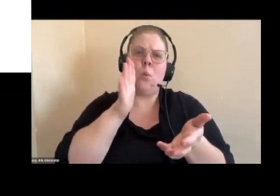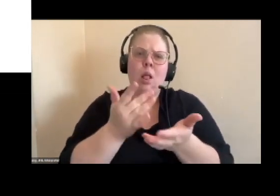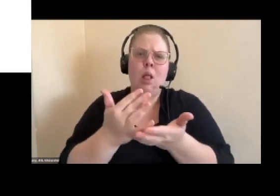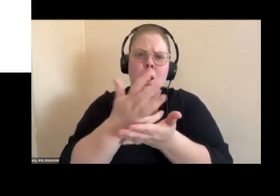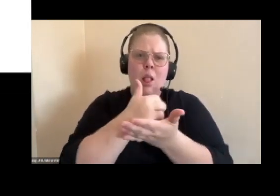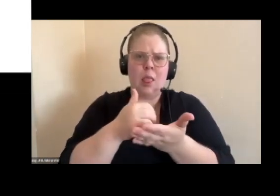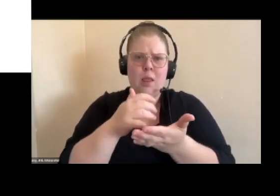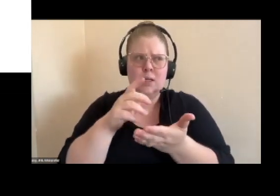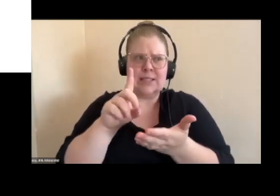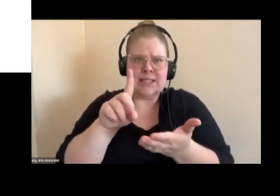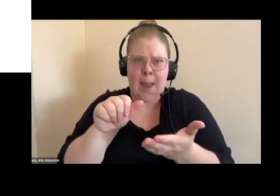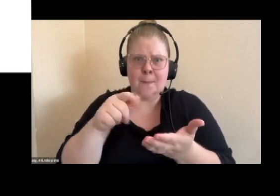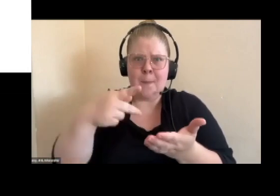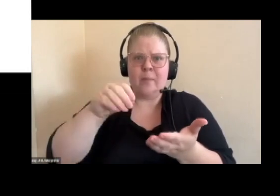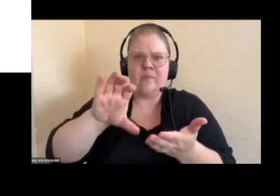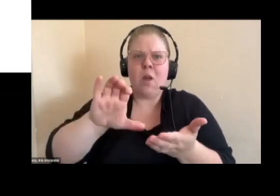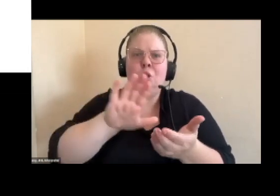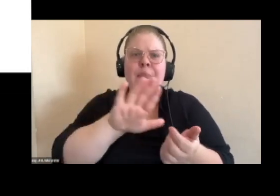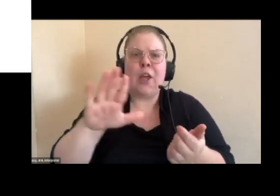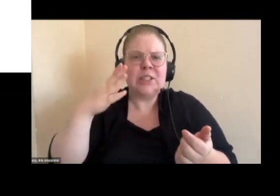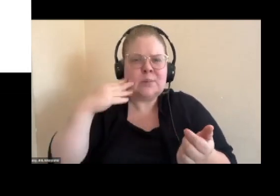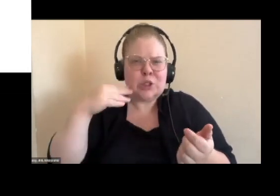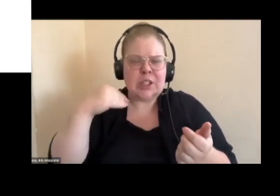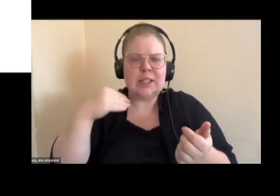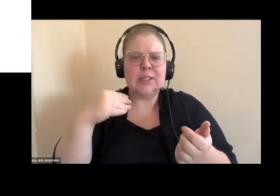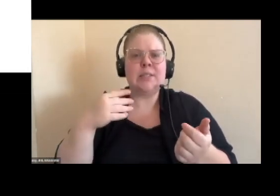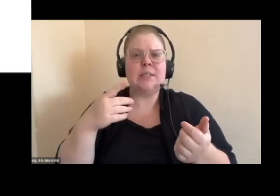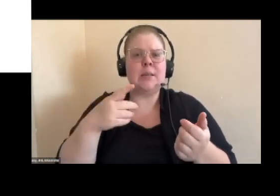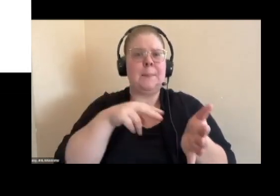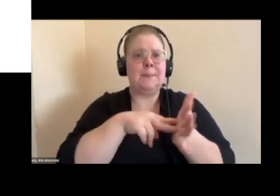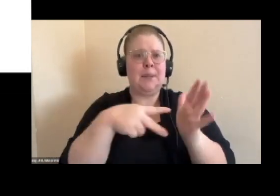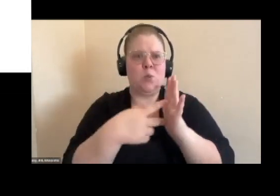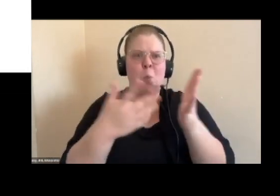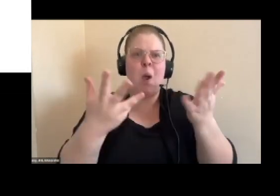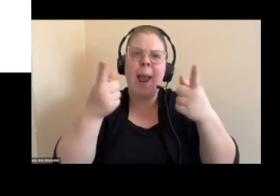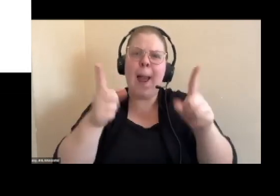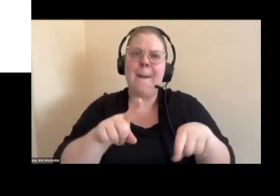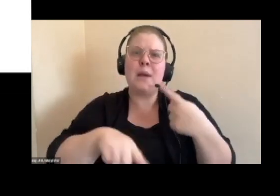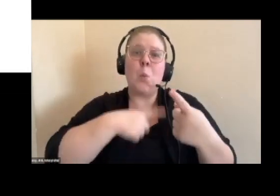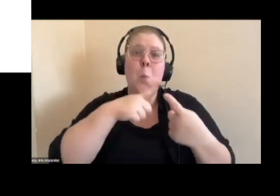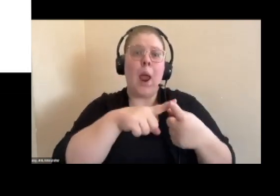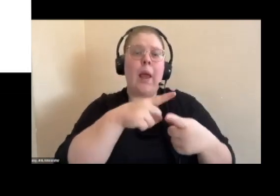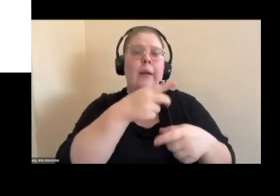who have transitioned out of nursing homes or other institutions